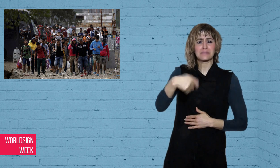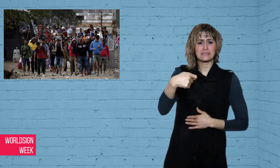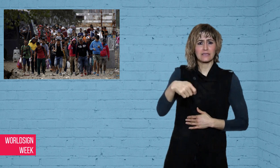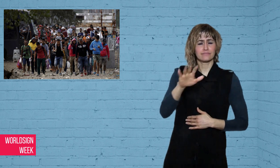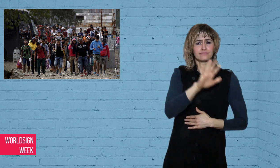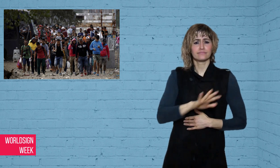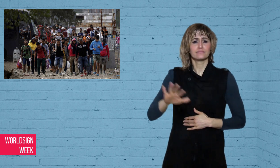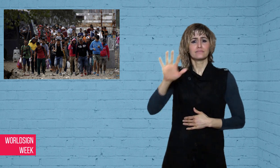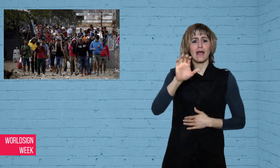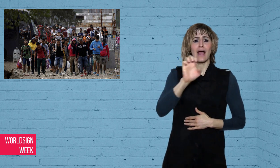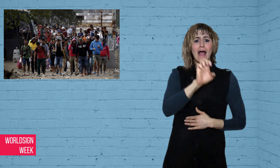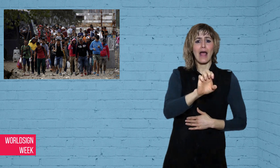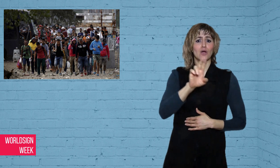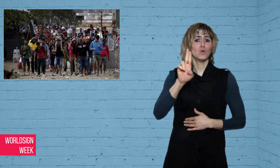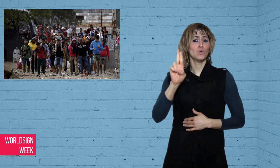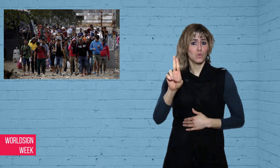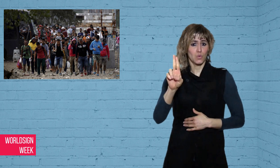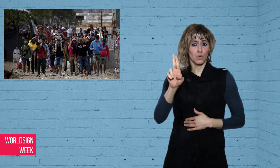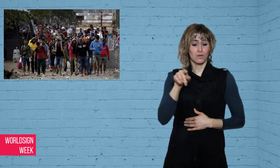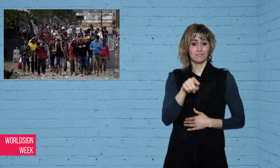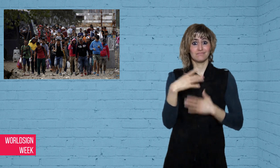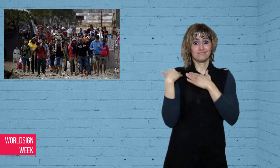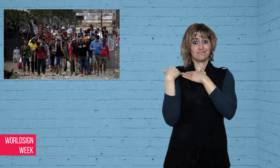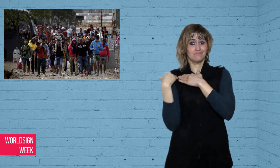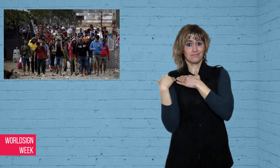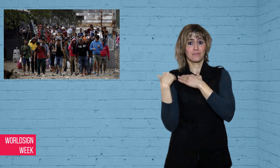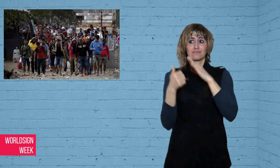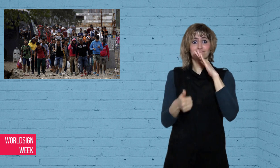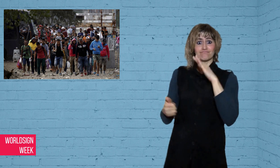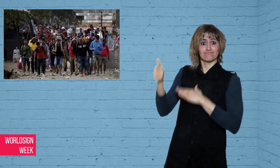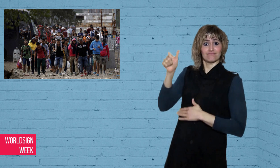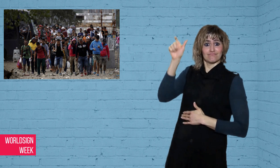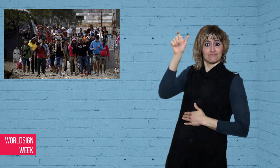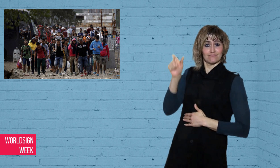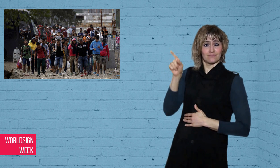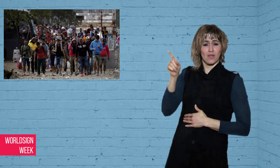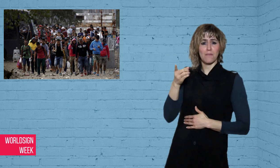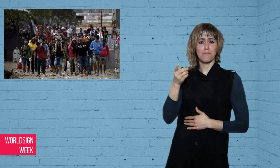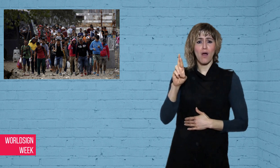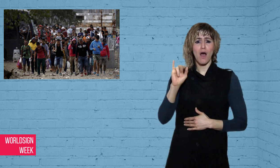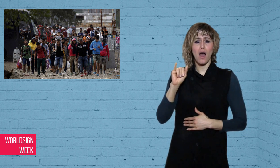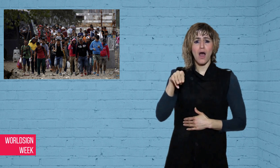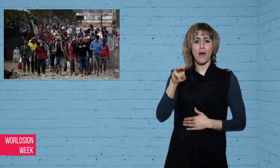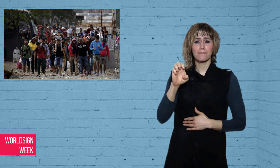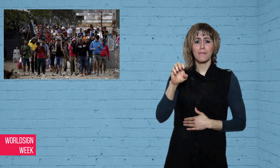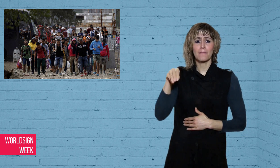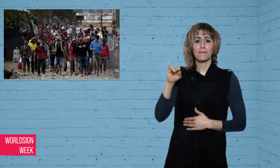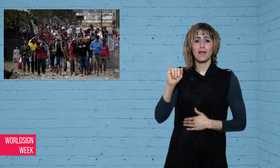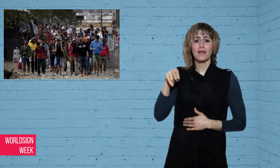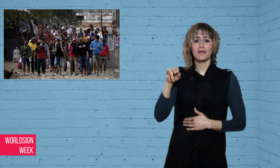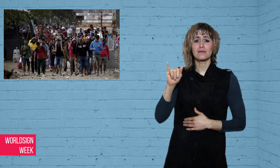country who is currently president of the